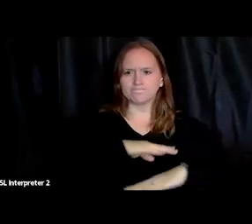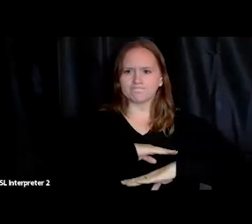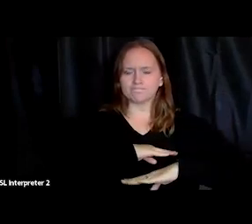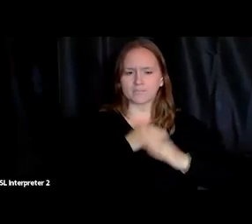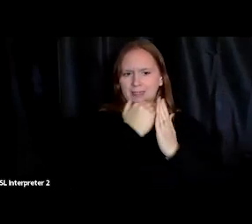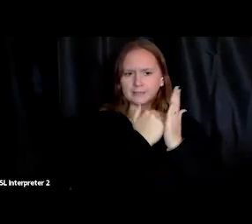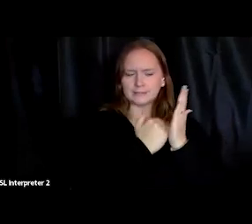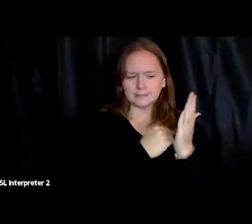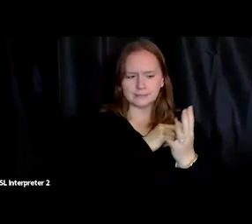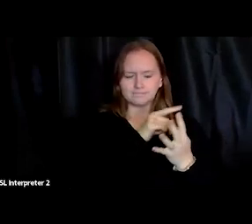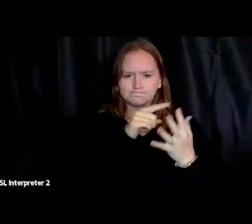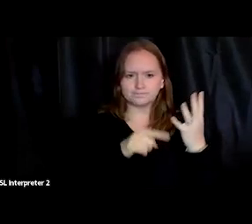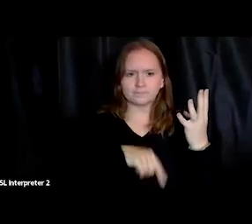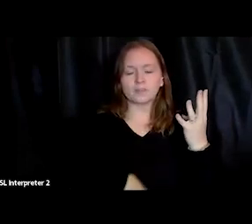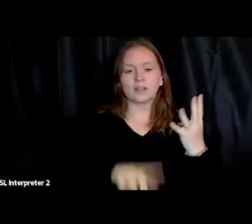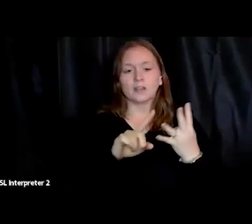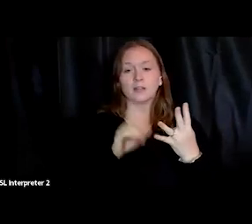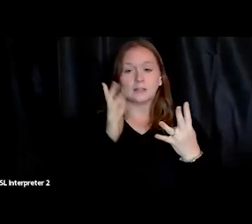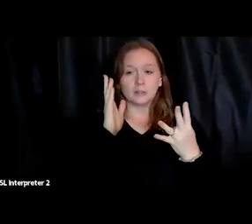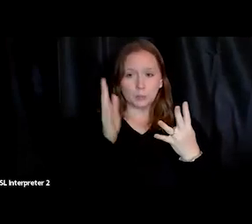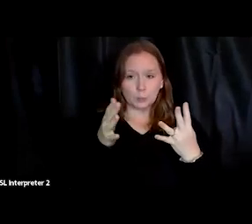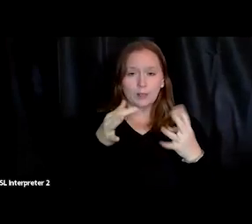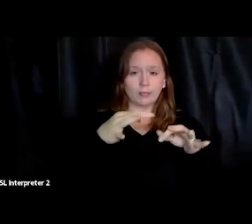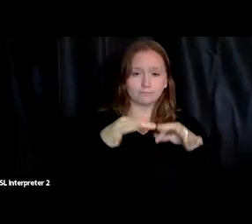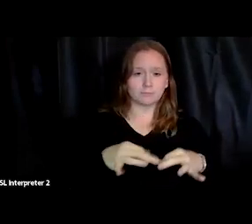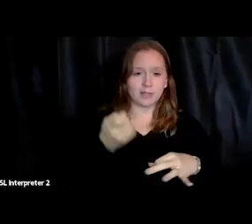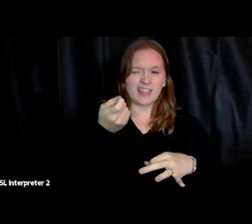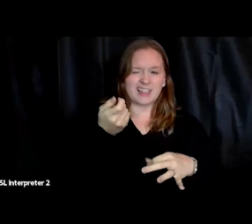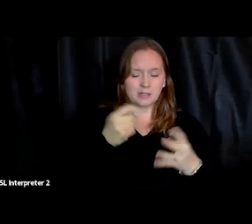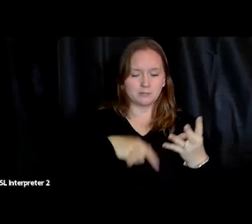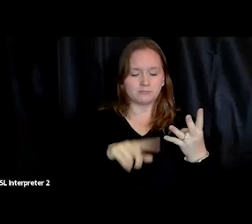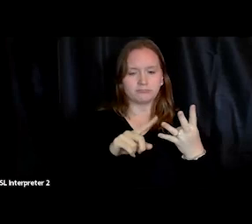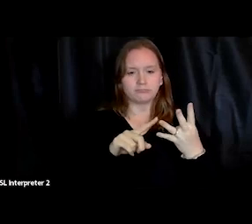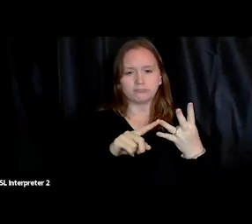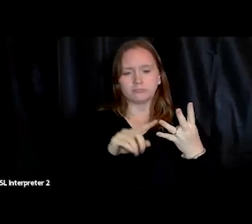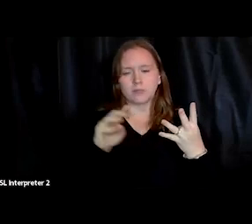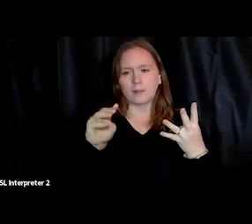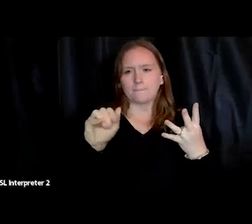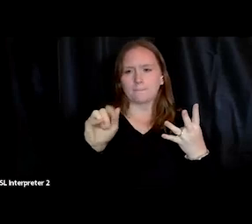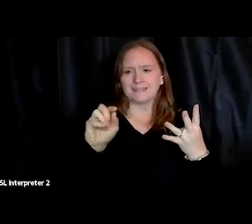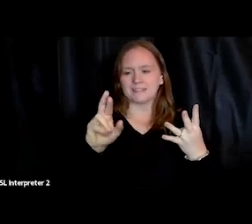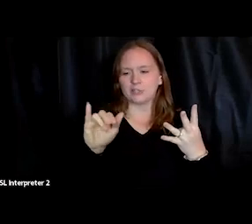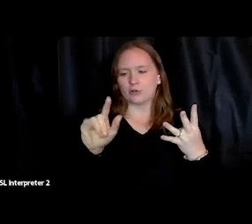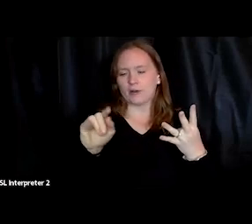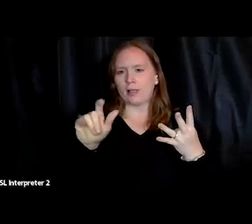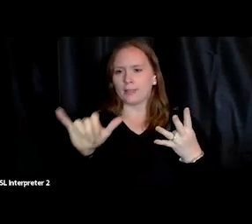We're going to talk a little bit about materiality which is a really important phrase when you're working with someone